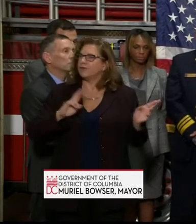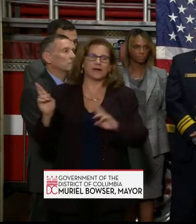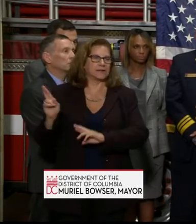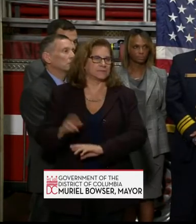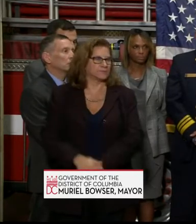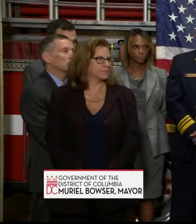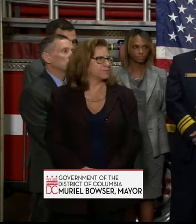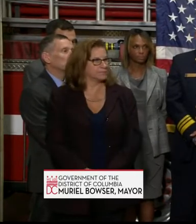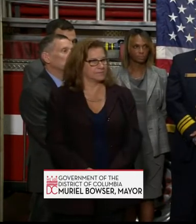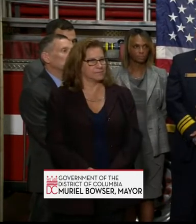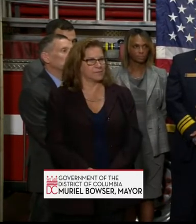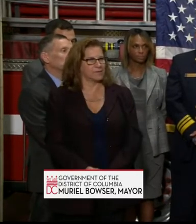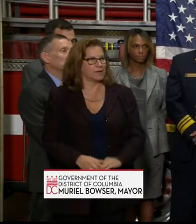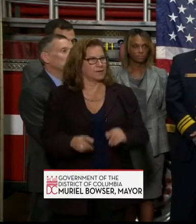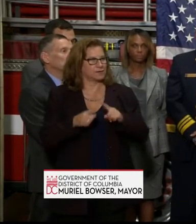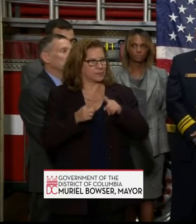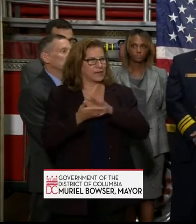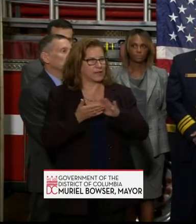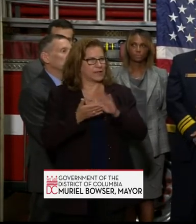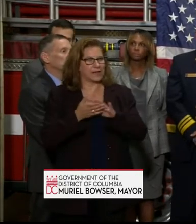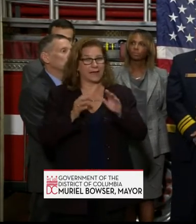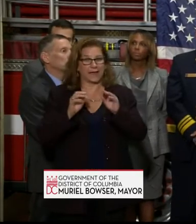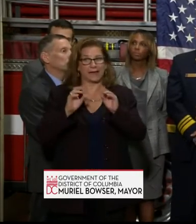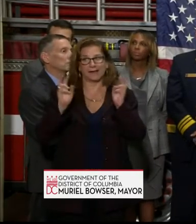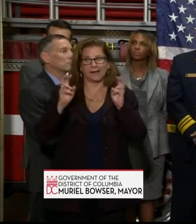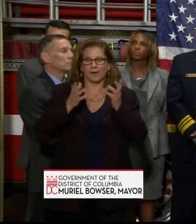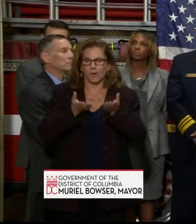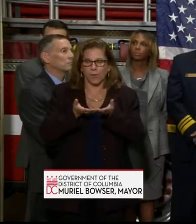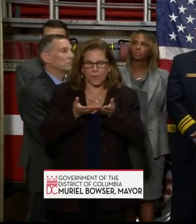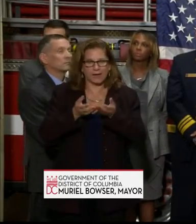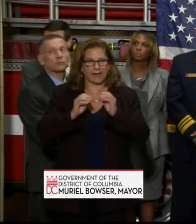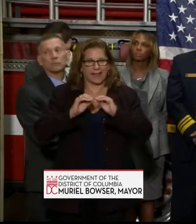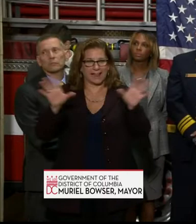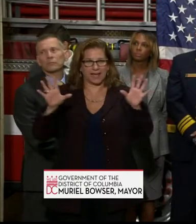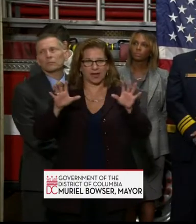AND CLEANING ALL OF THOSE. >> CAN YOU TELL ME MORE ABOUT